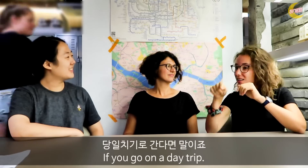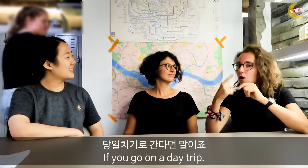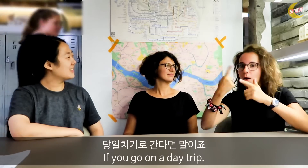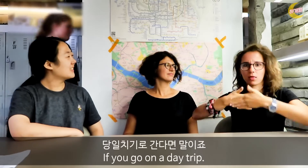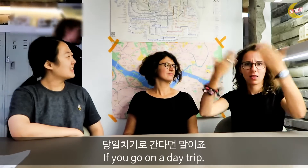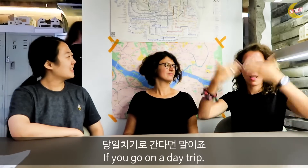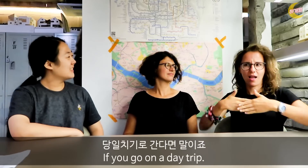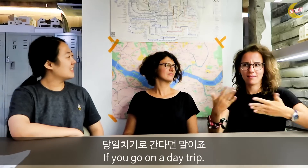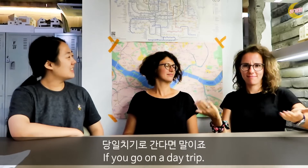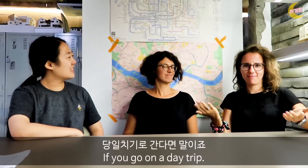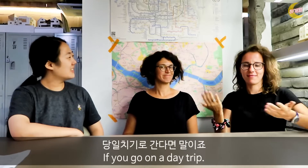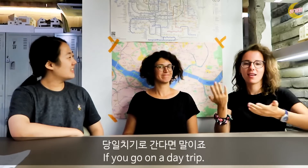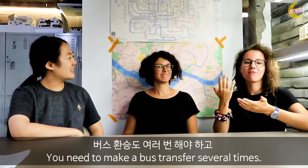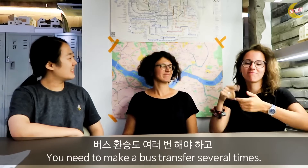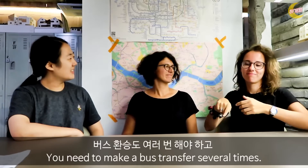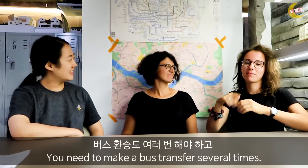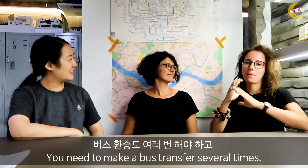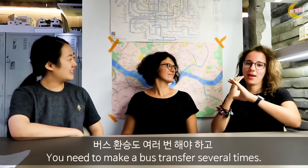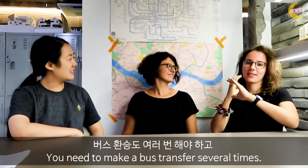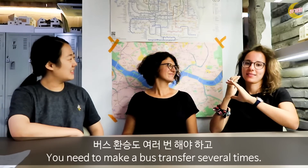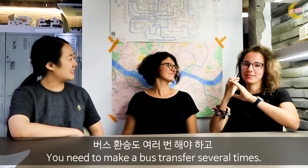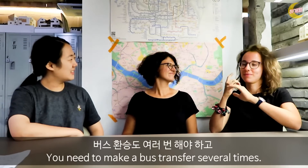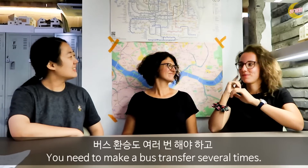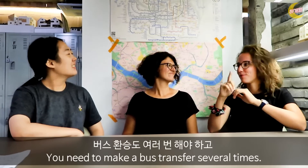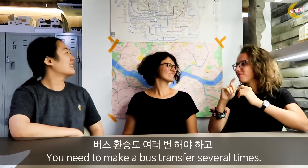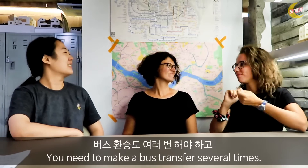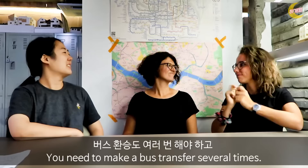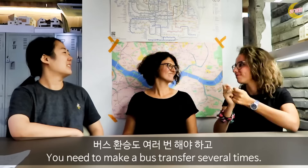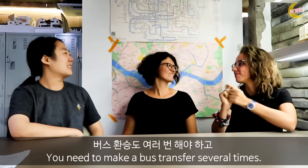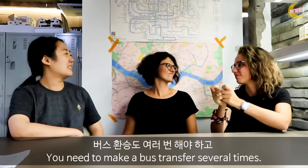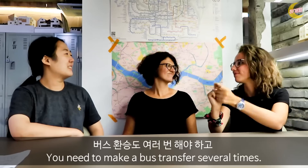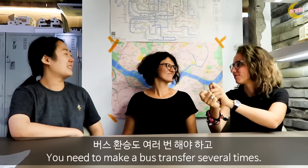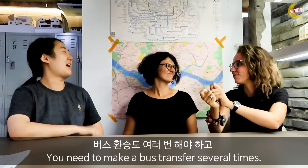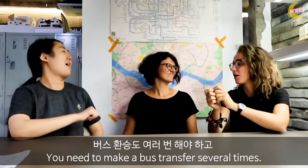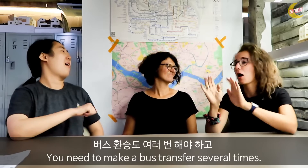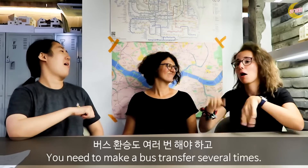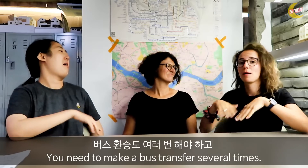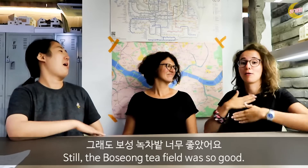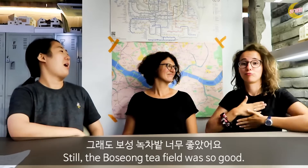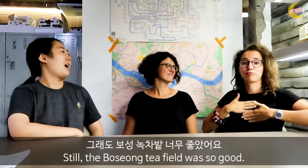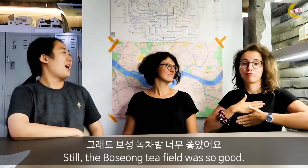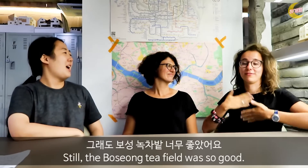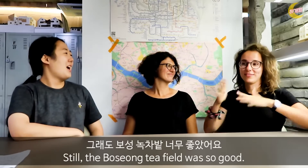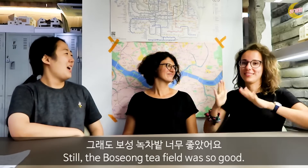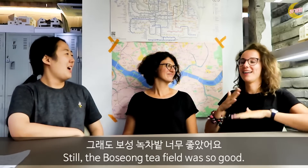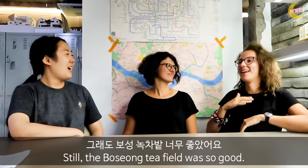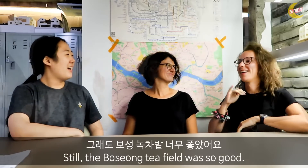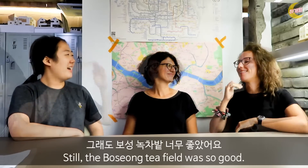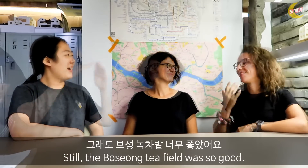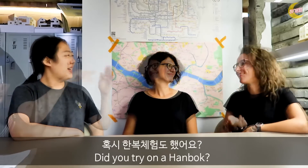If you go on a day trip. You need to make a bus transfer several times. Still, the Boseong tea field was so good.